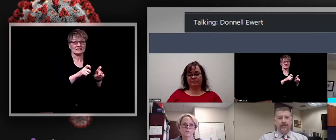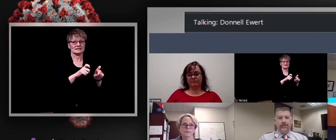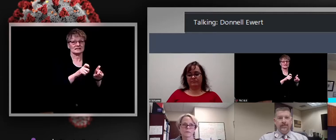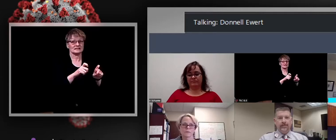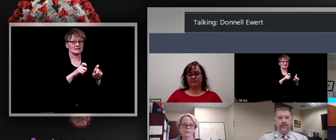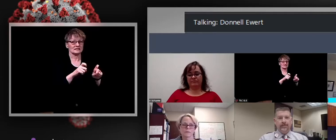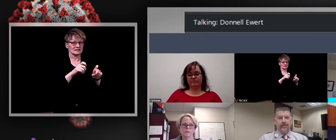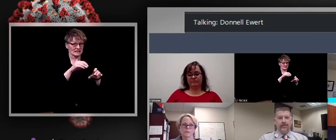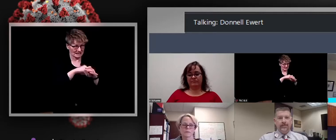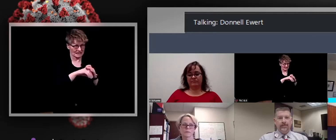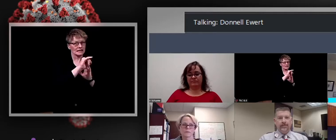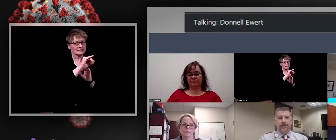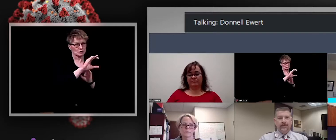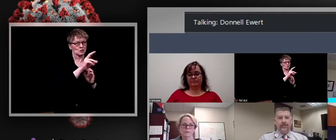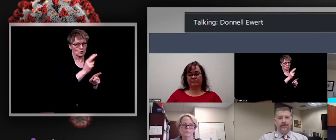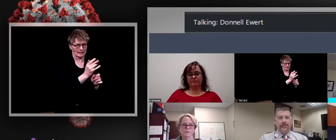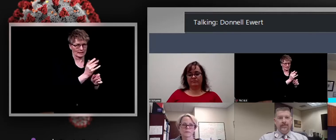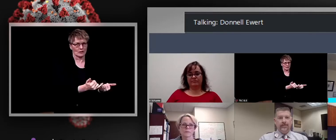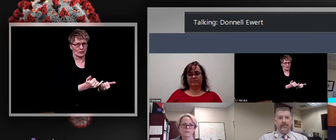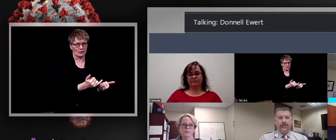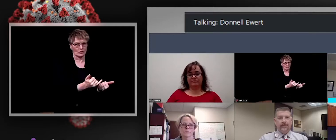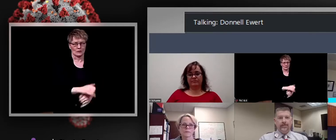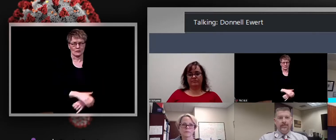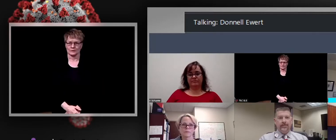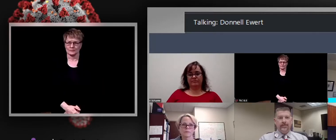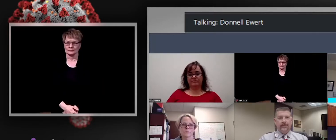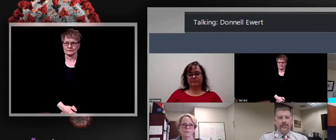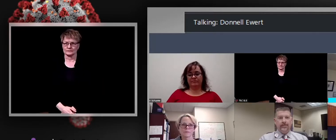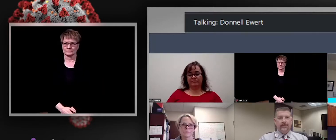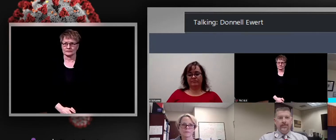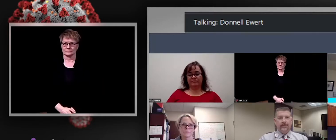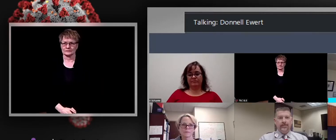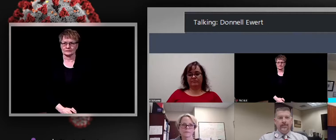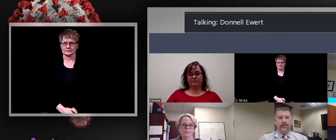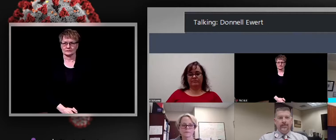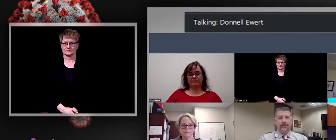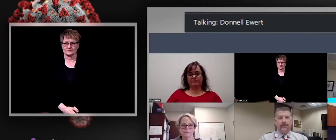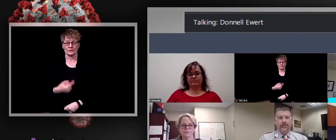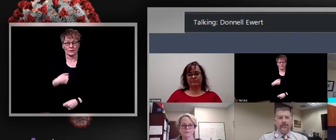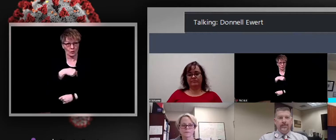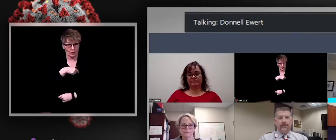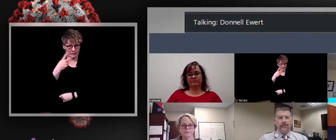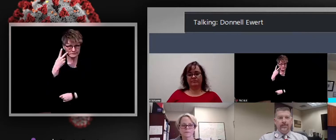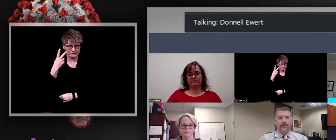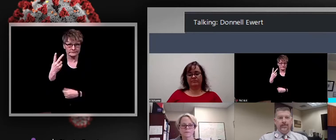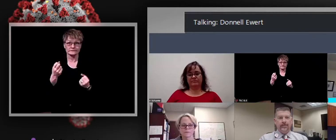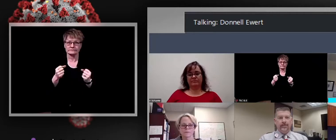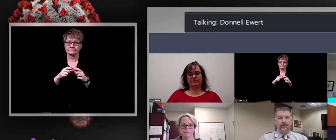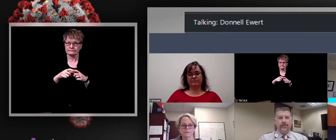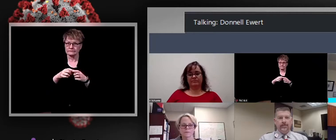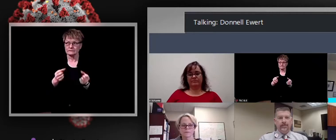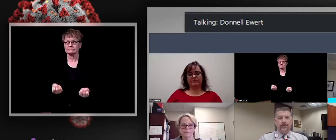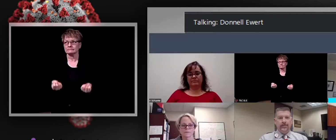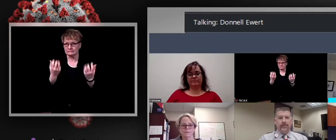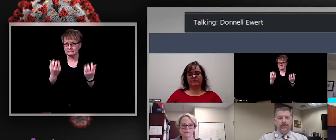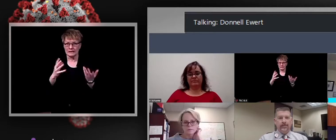So, we do continue to see a large number of deaths, which is the classic presentation.